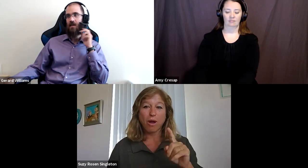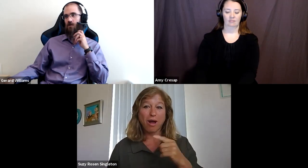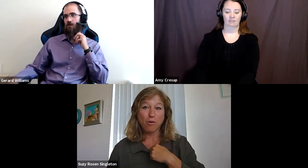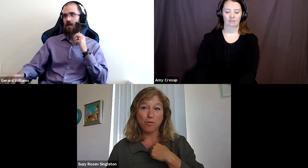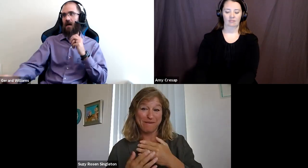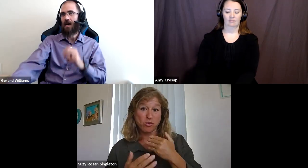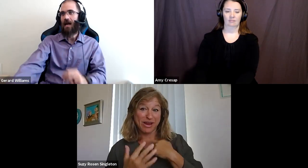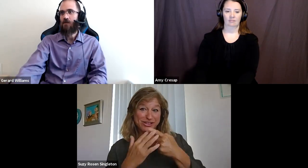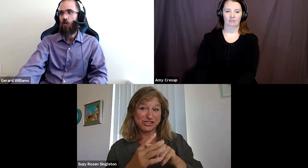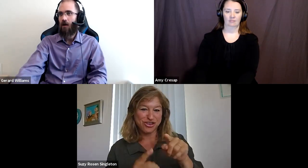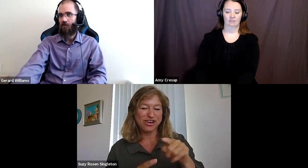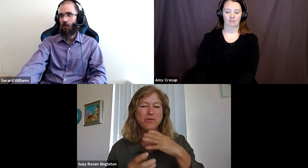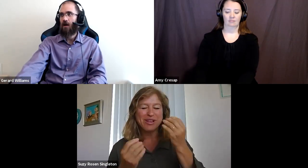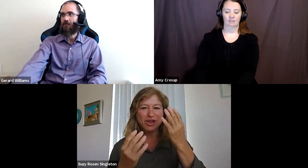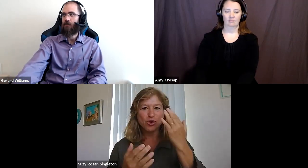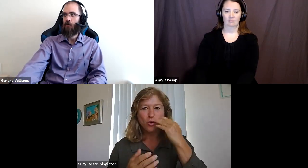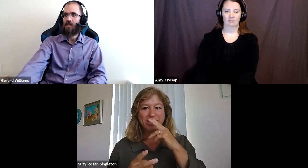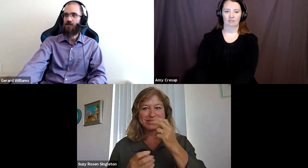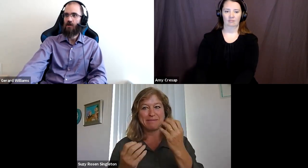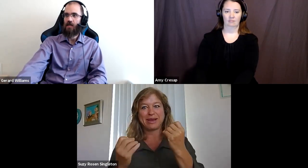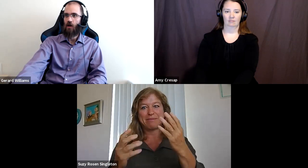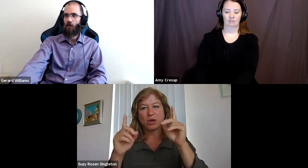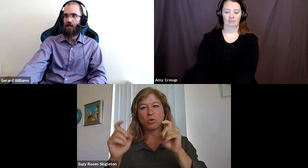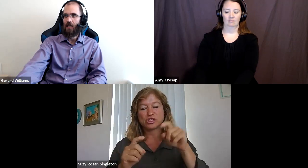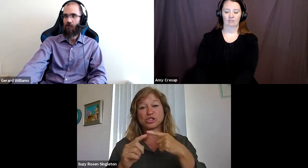Thank you. Before I start here I want to let everybody